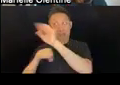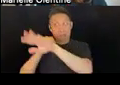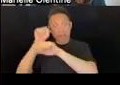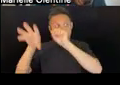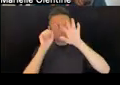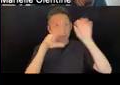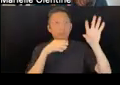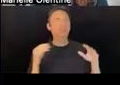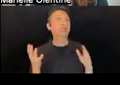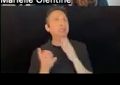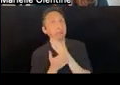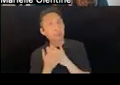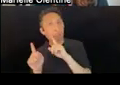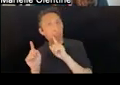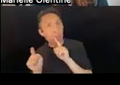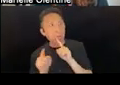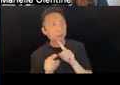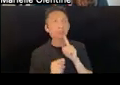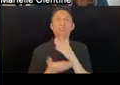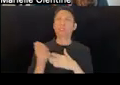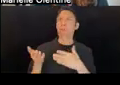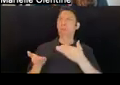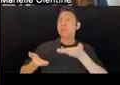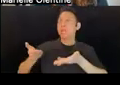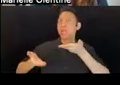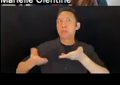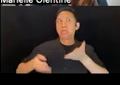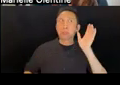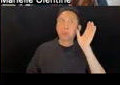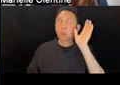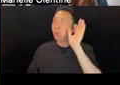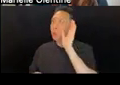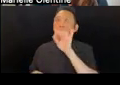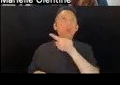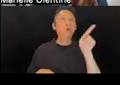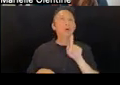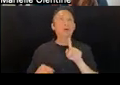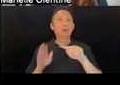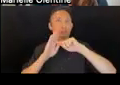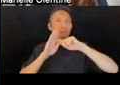Silence" and "The Act of Killing" because a programmer at a festival they submitted to loved the